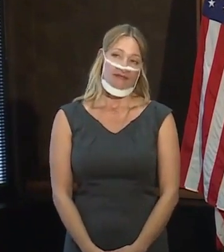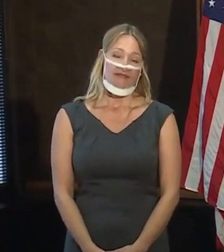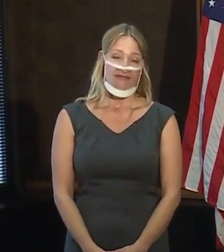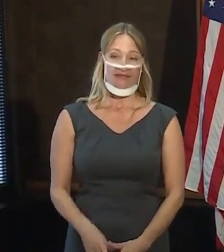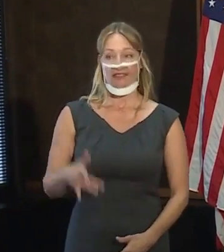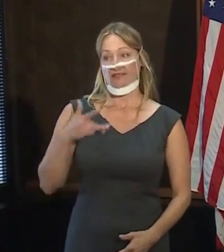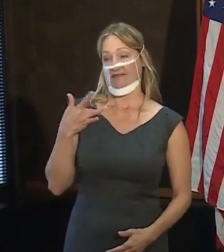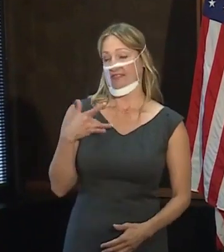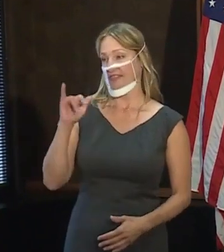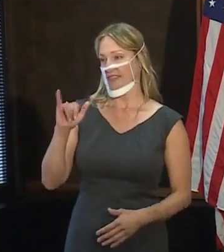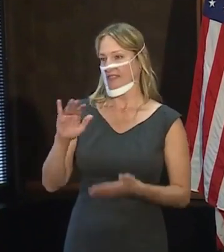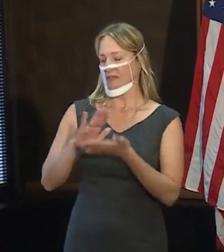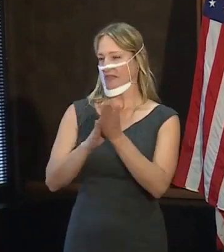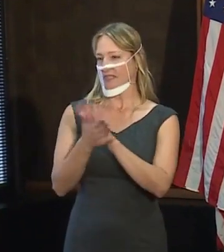GOOD AFTERNOON, EVERYONE.